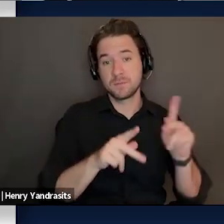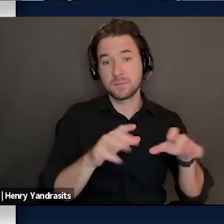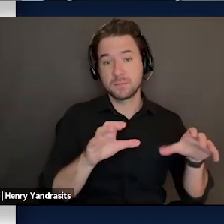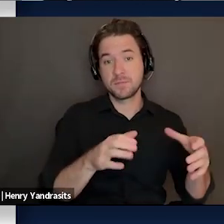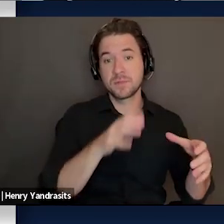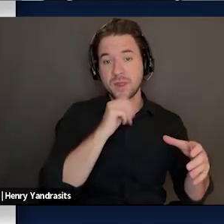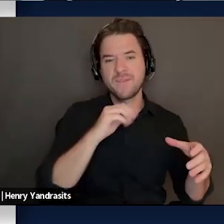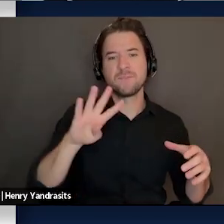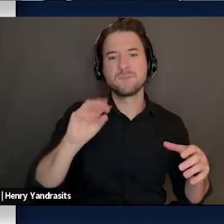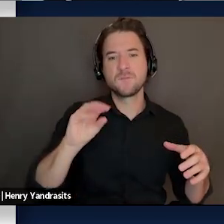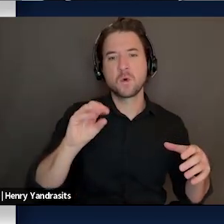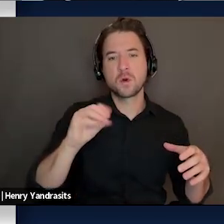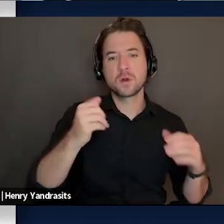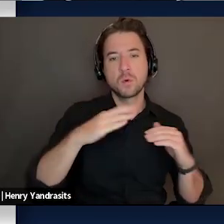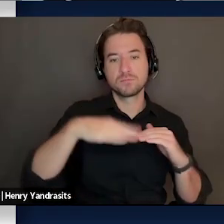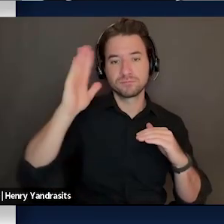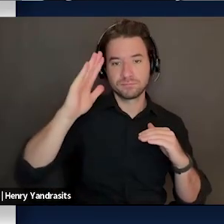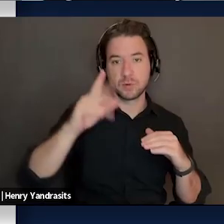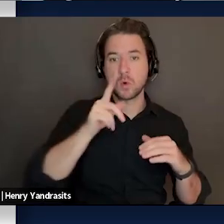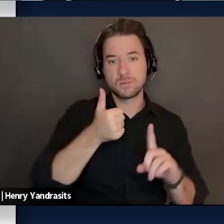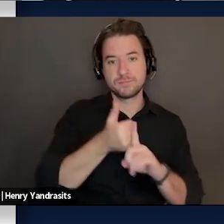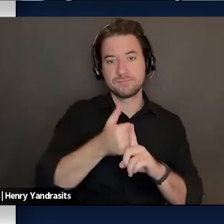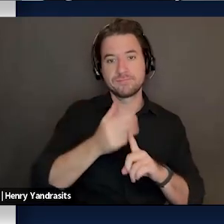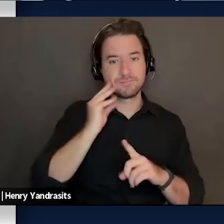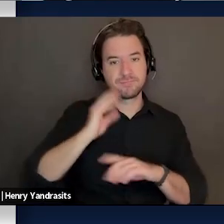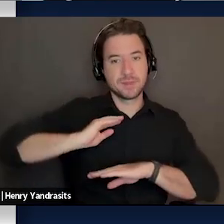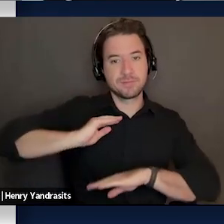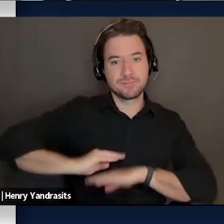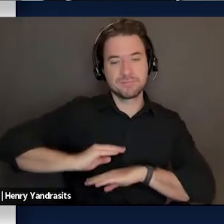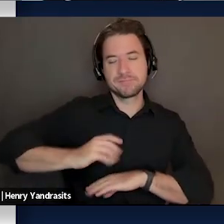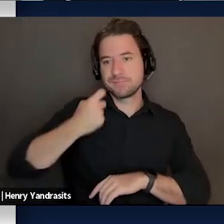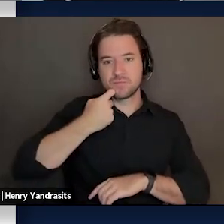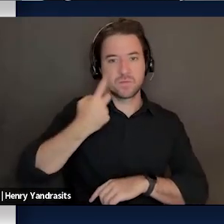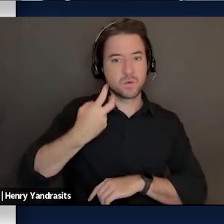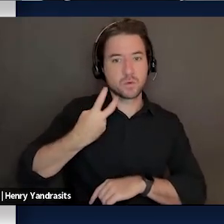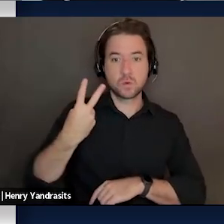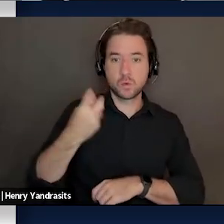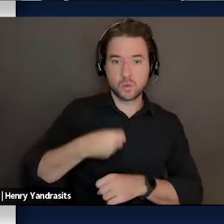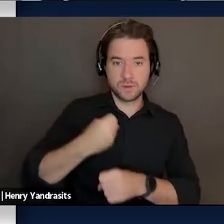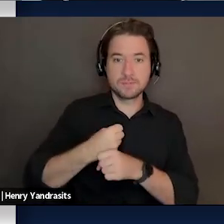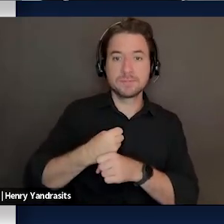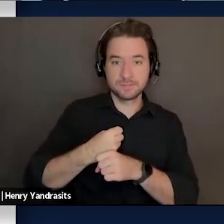40 years old or older, who have had a mammogram in the past 2 years.